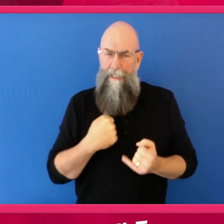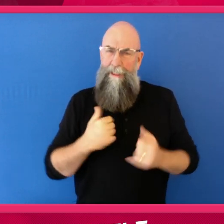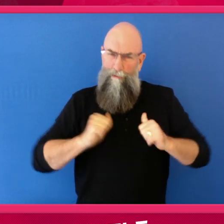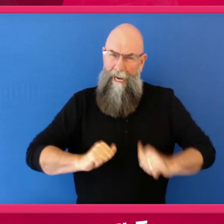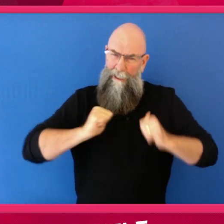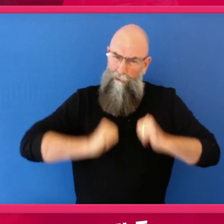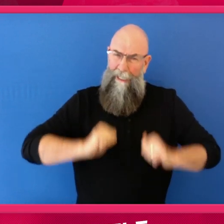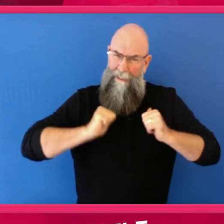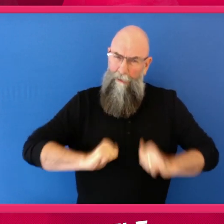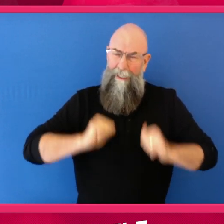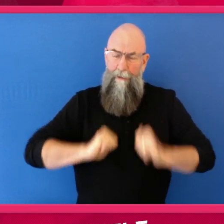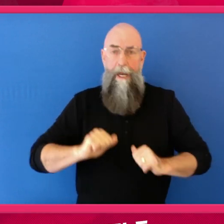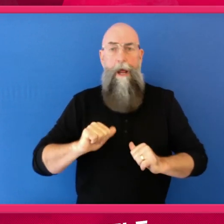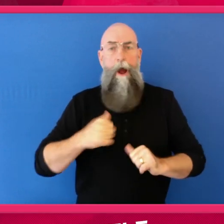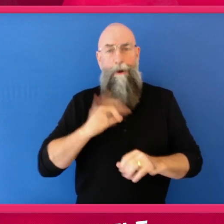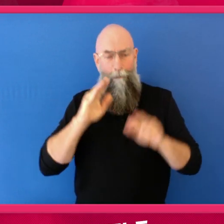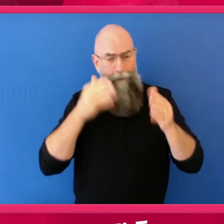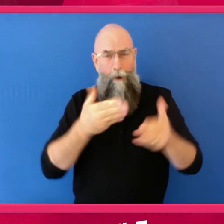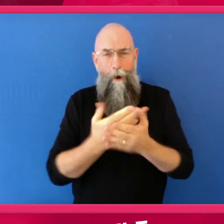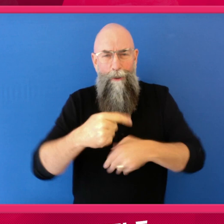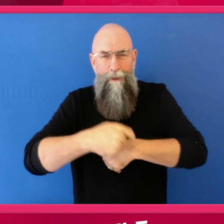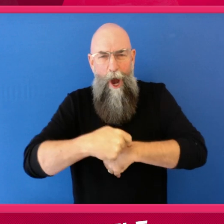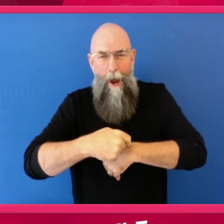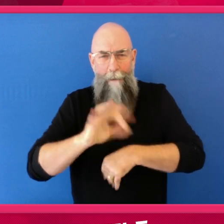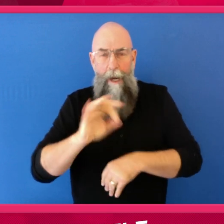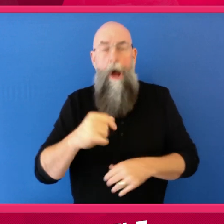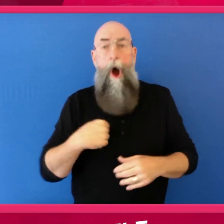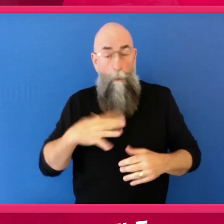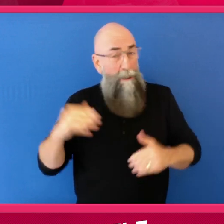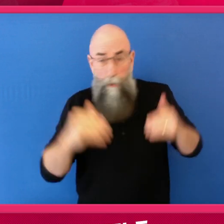the perfect time. It makes it a lot easier to just get up and do it on the day, because